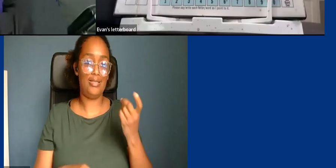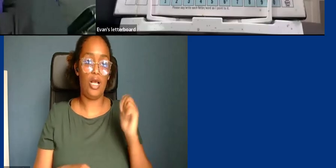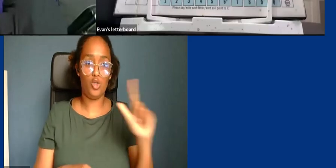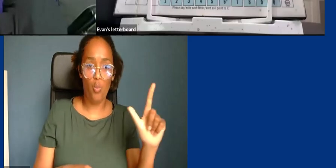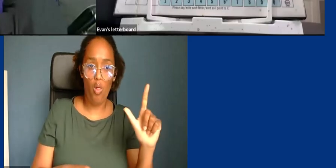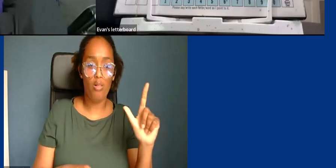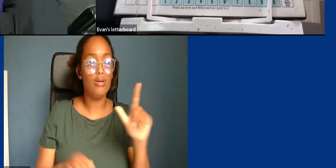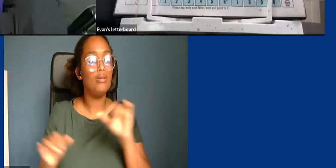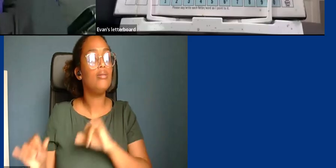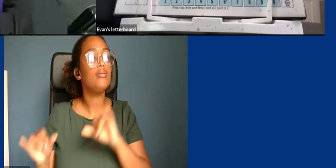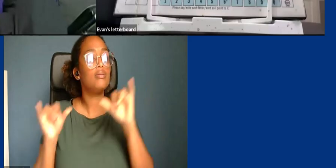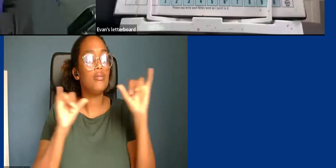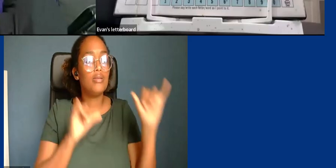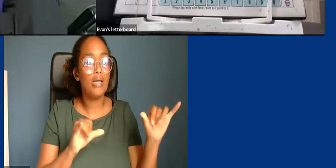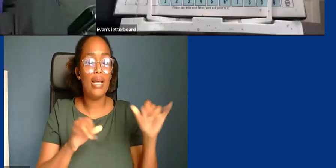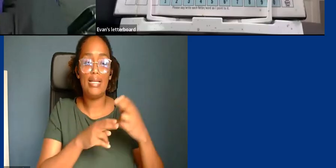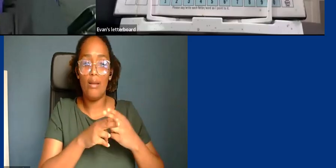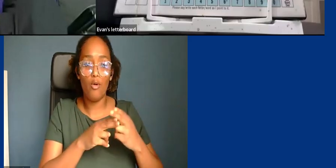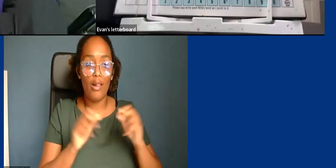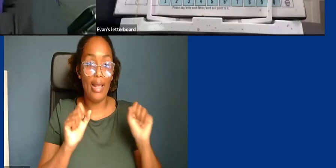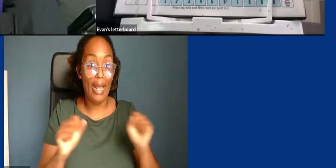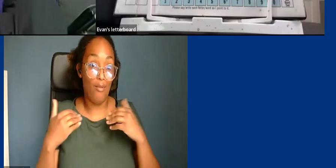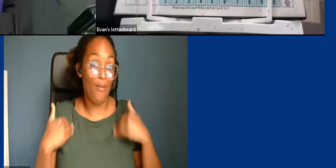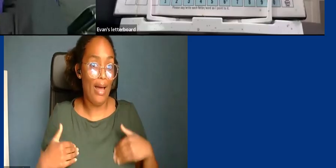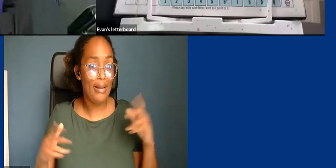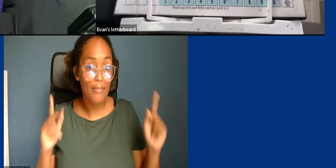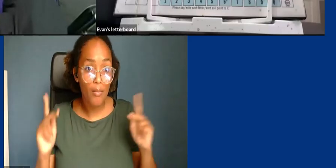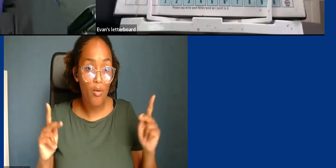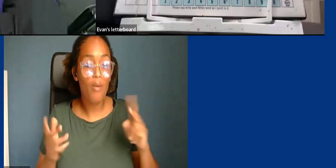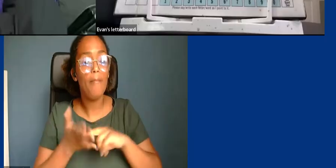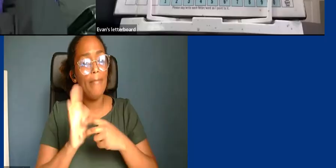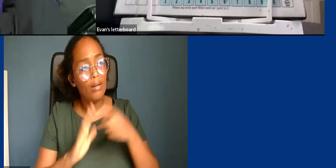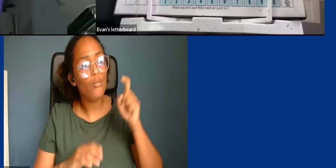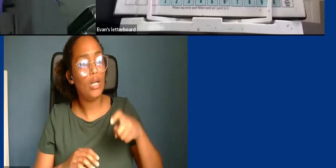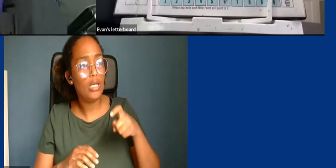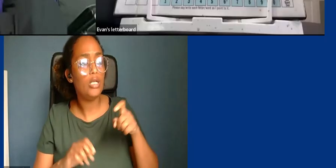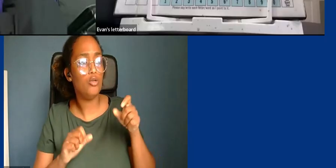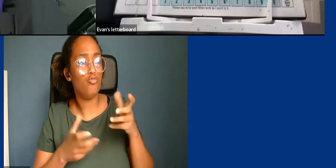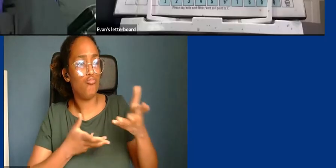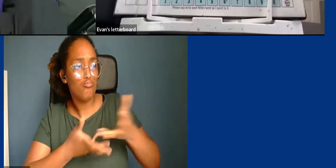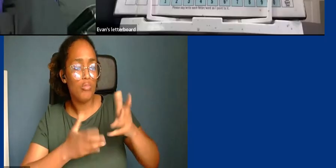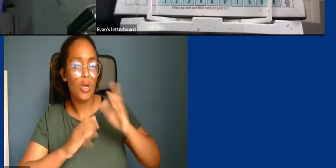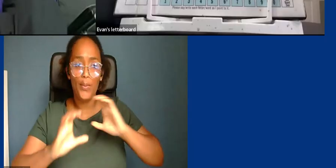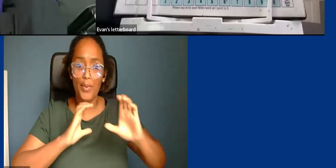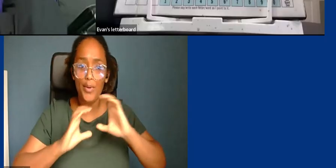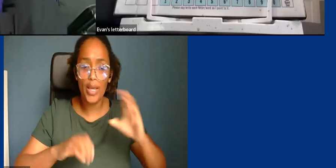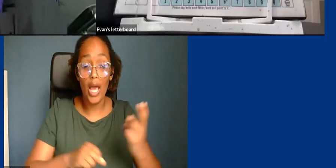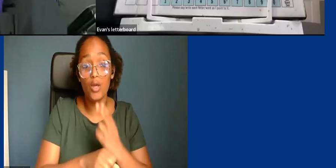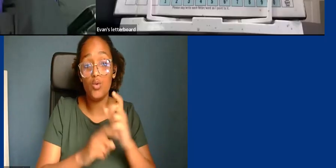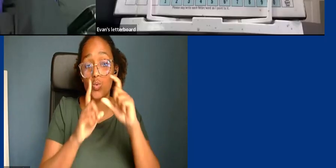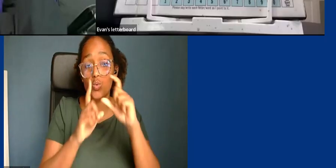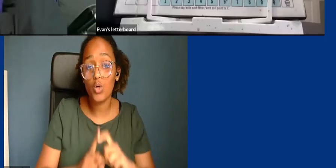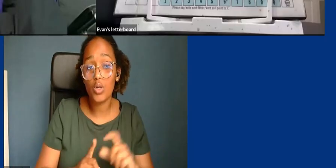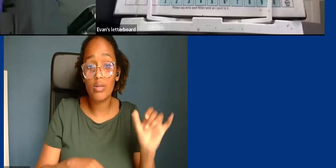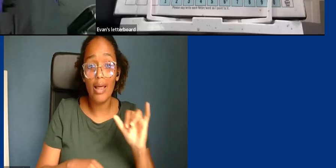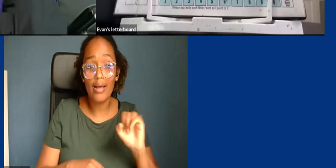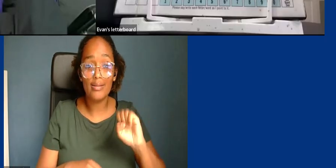people and that we need to be able to communicate that. I used words like sex and queer and